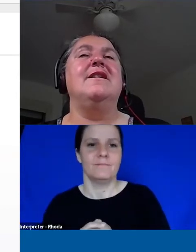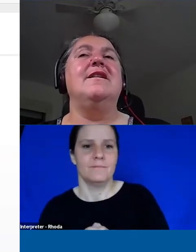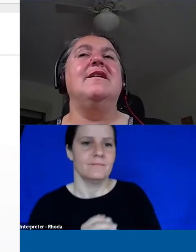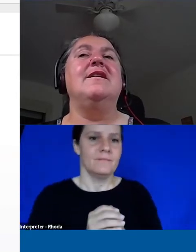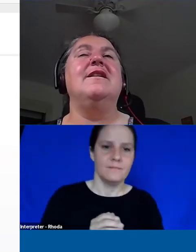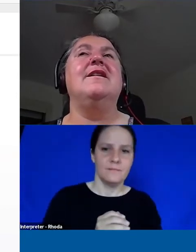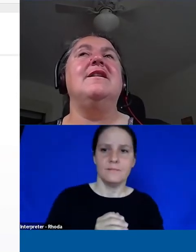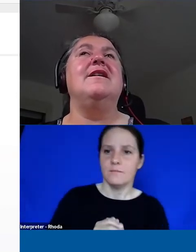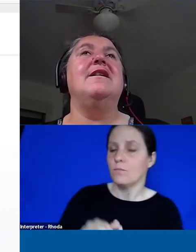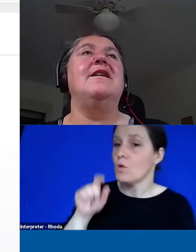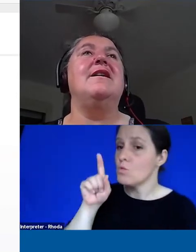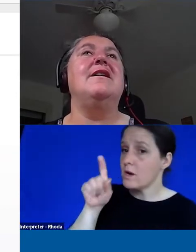110 results are available.